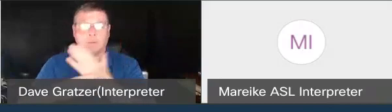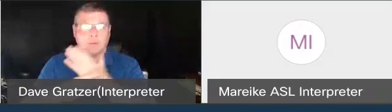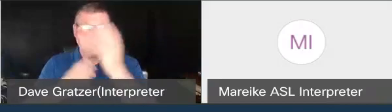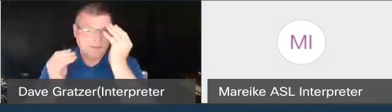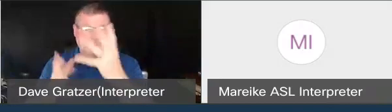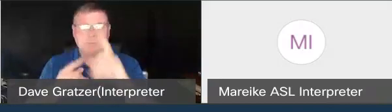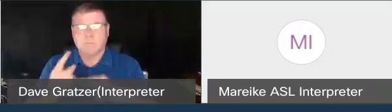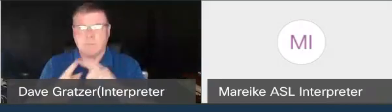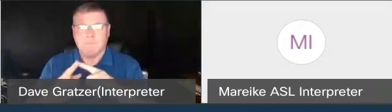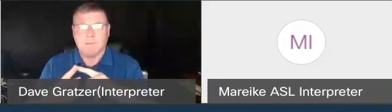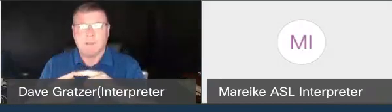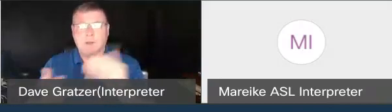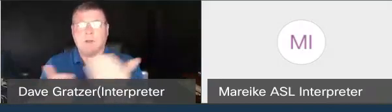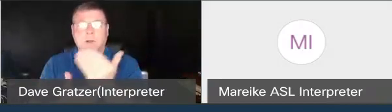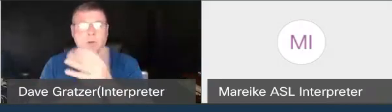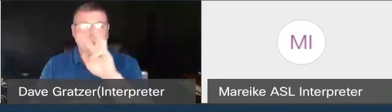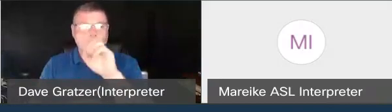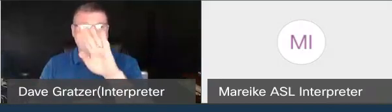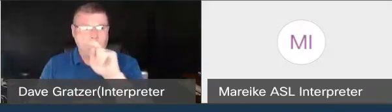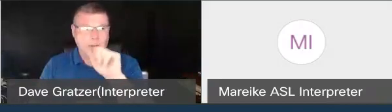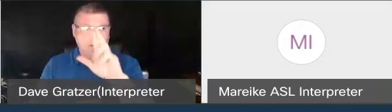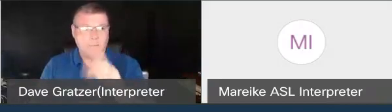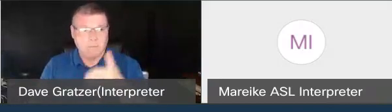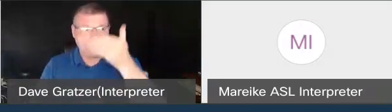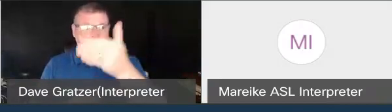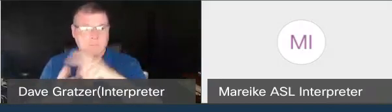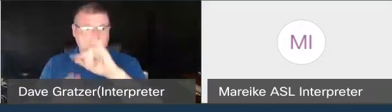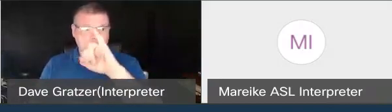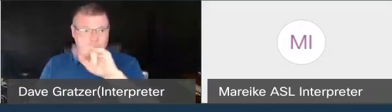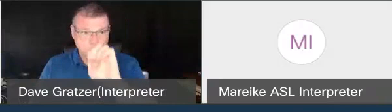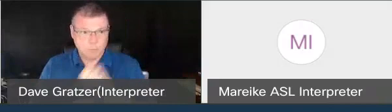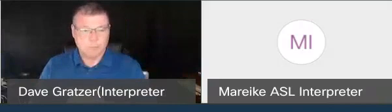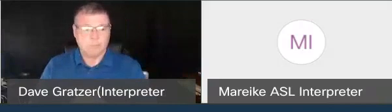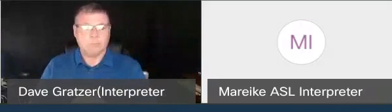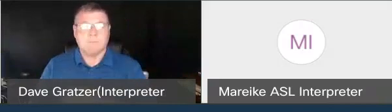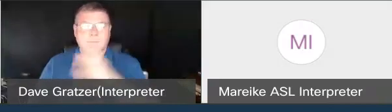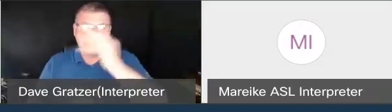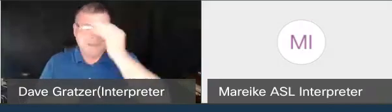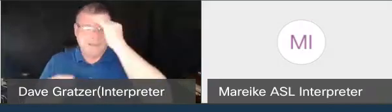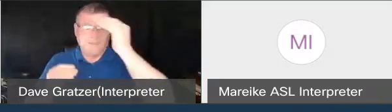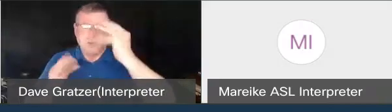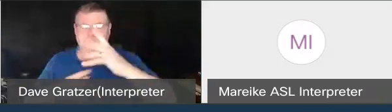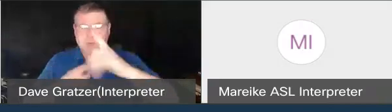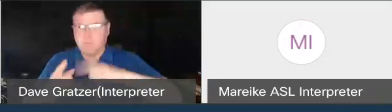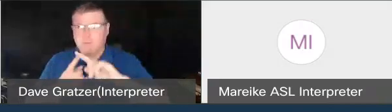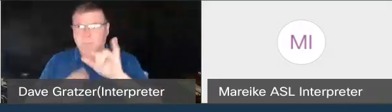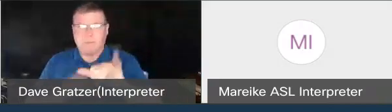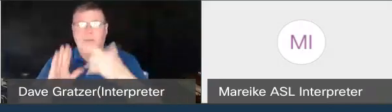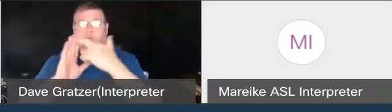about some upcoming webinars this month and going into June, and information about these, including the registration links